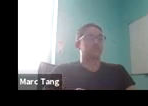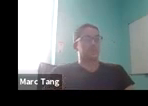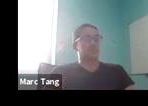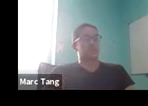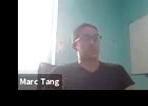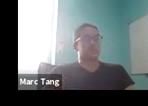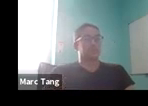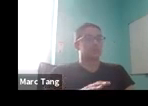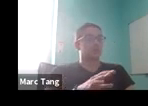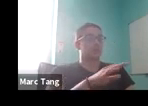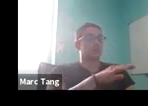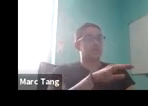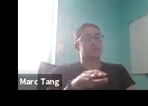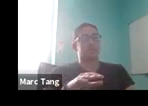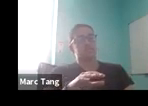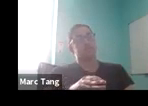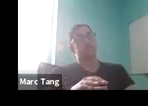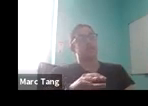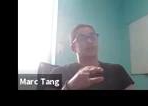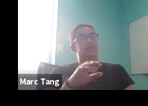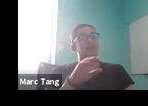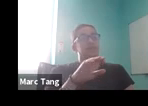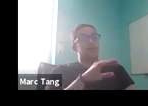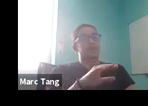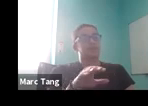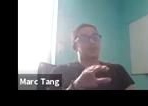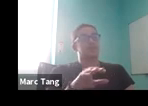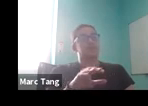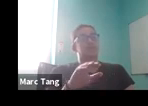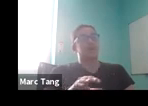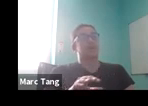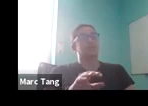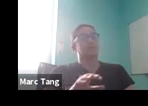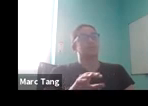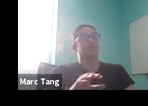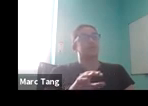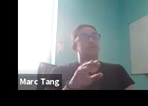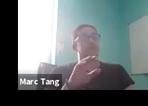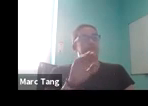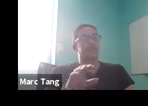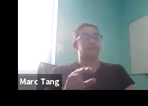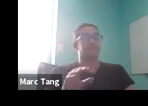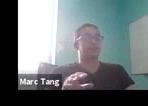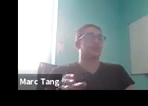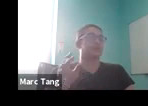from the corpus so on the x-axis you get the ratio in that language of sentences where the